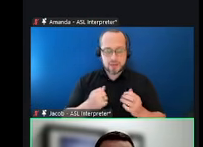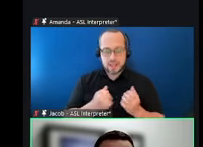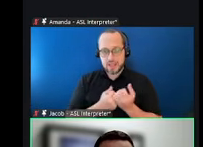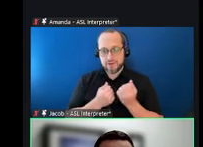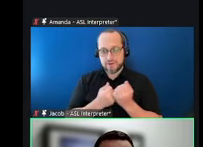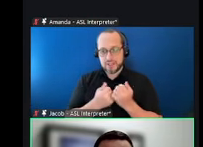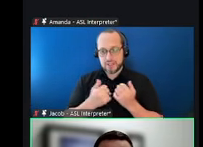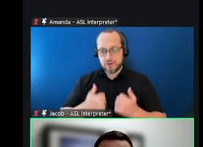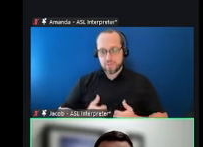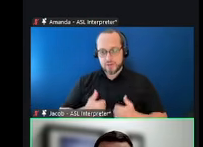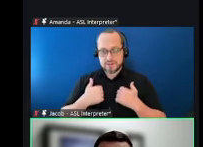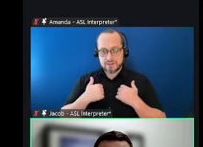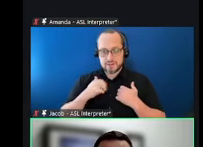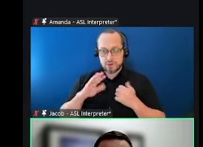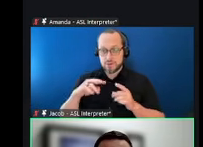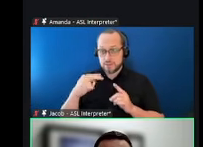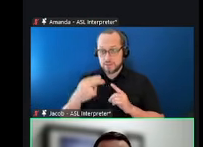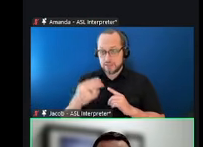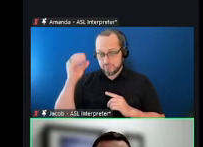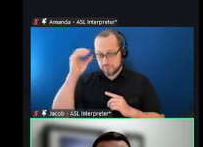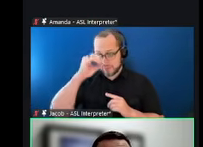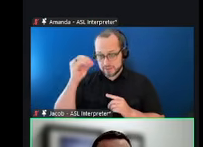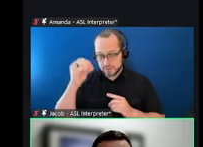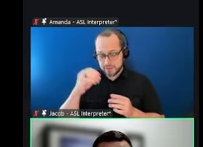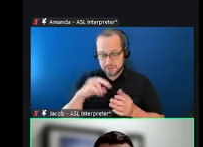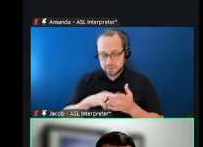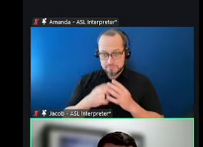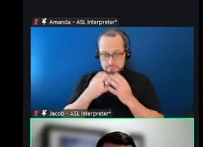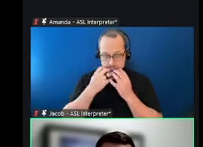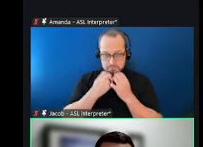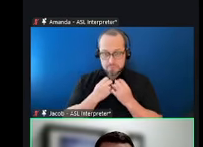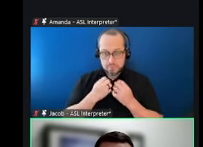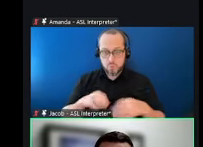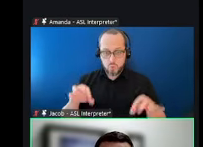you'd like to learn more, as you see below, feel free to connect with us via the email